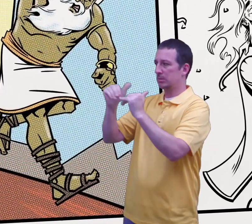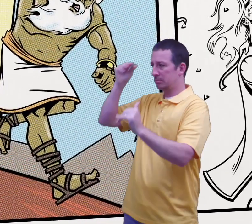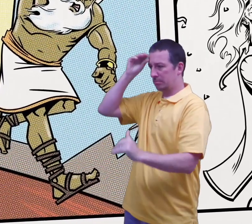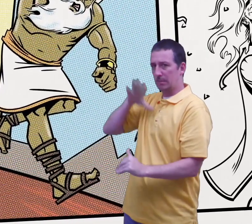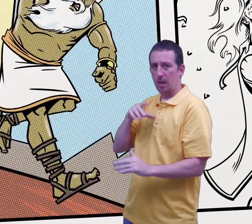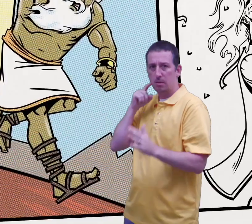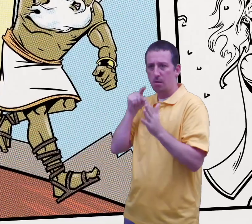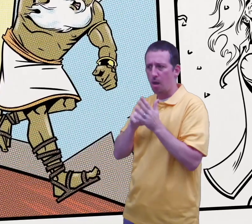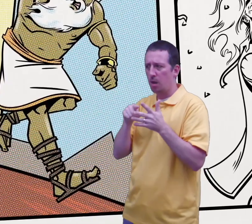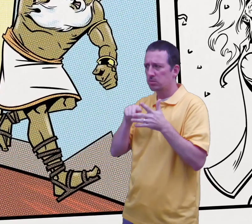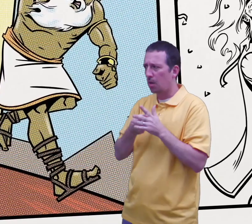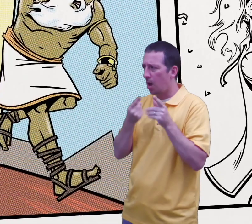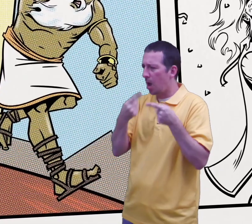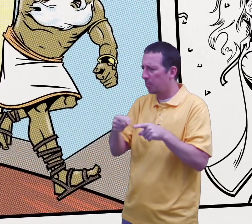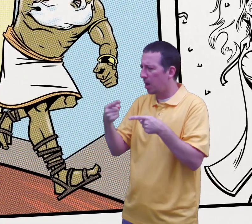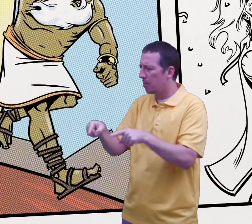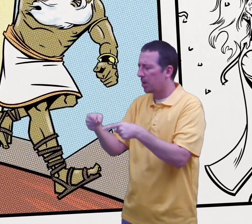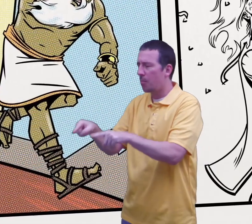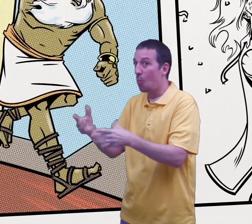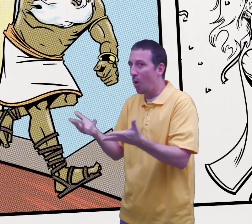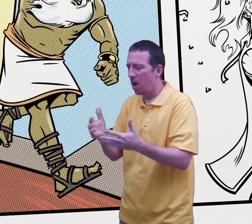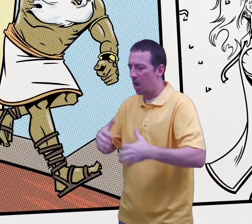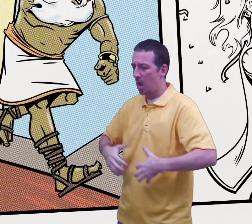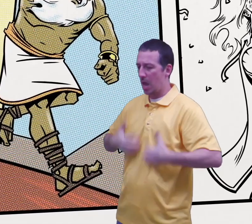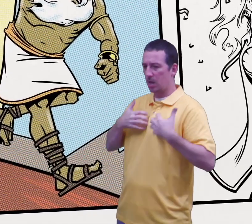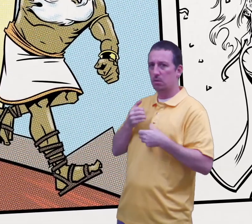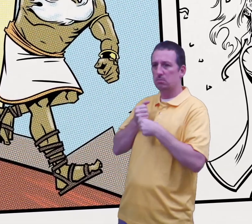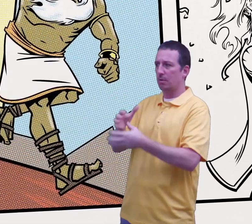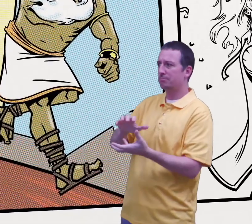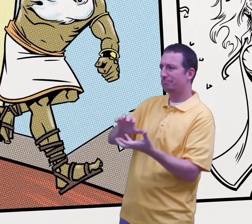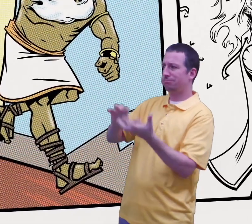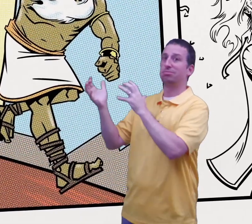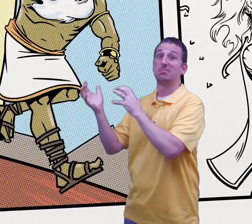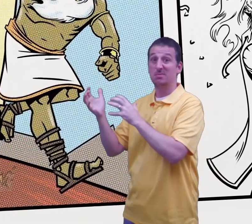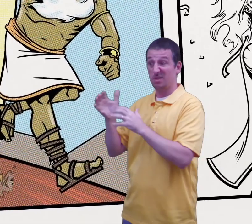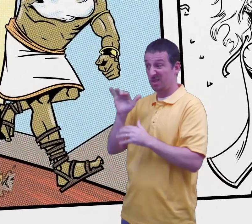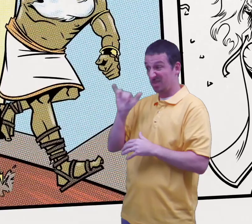this murder’s the beginning of a pattern of his anger getting the best of him with bad results.